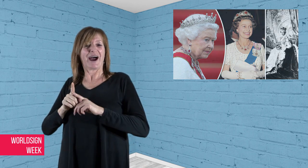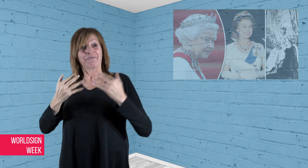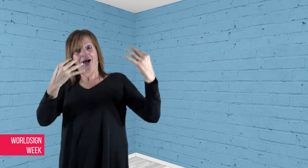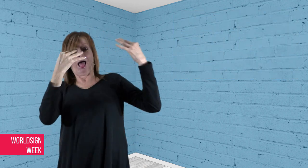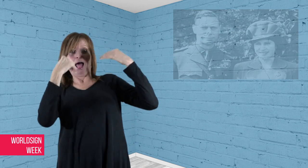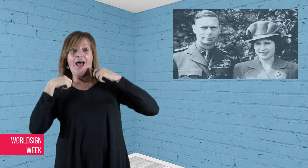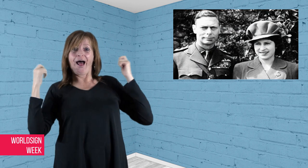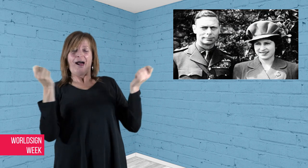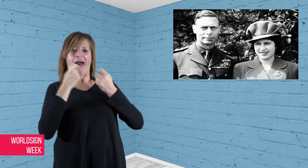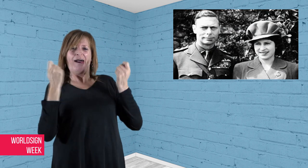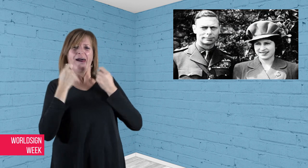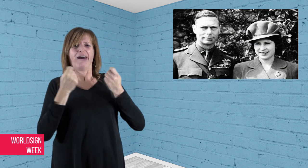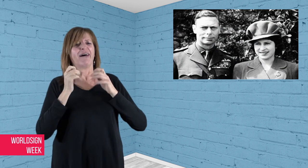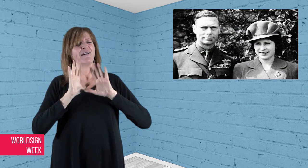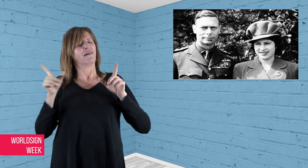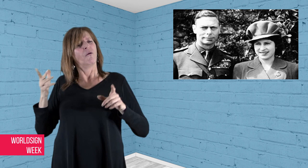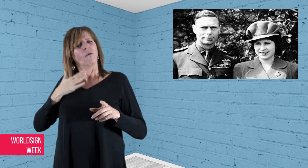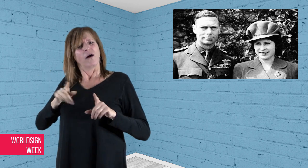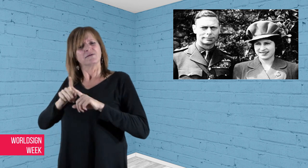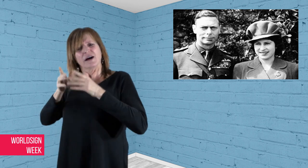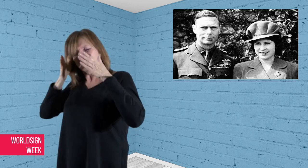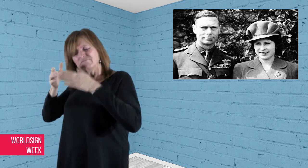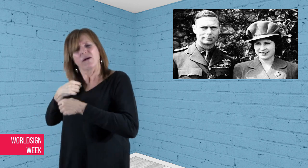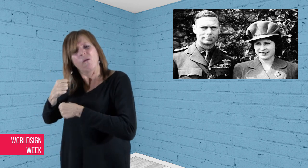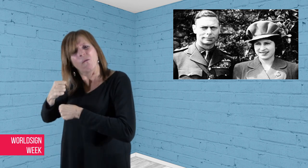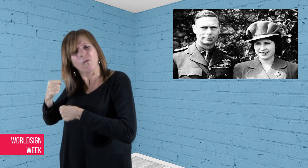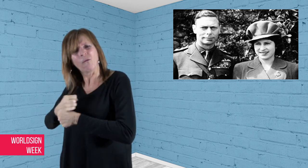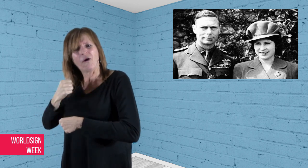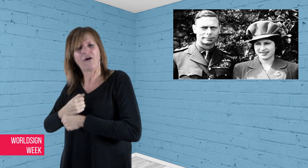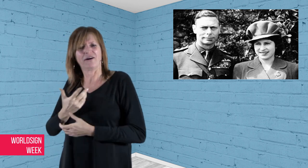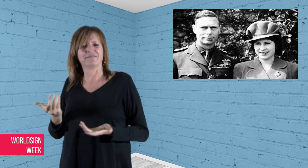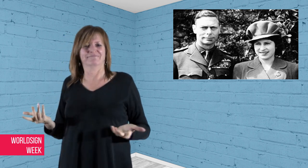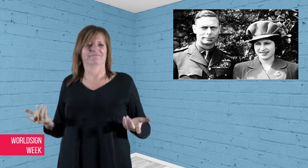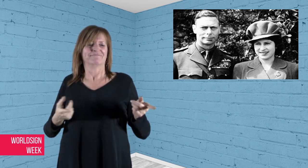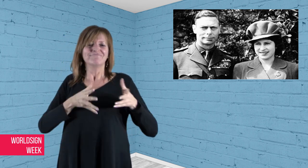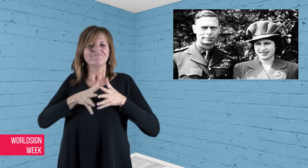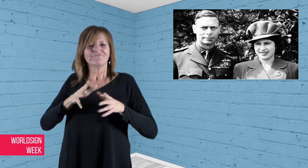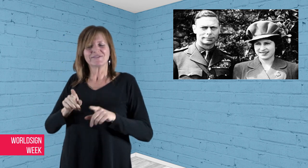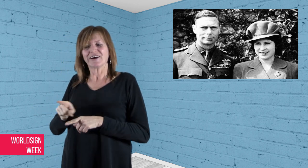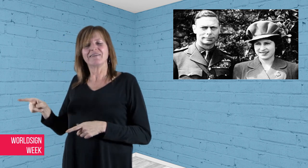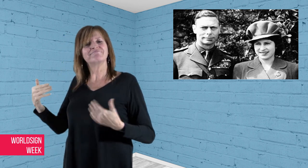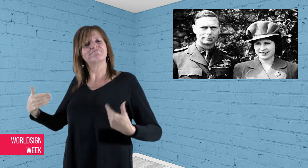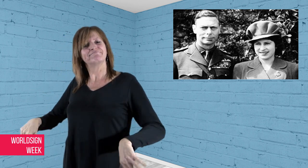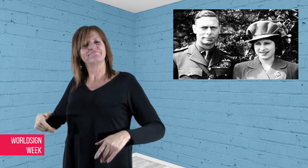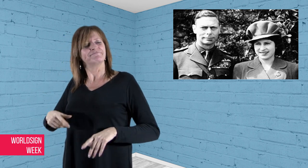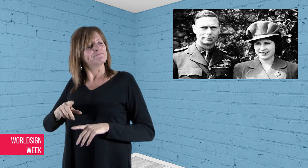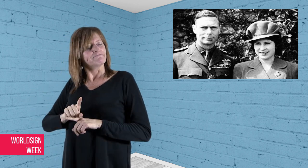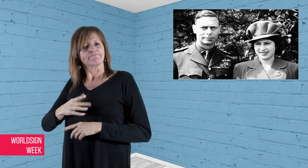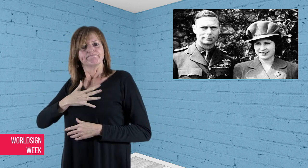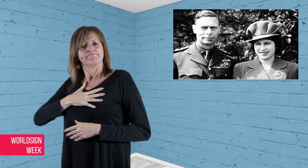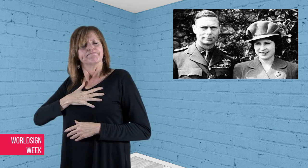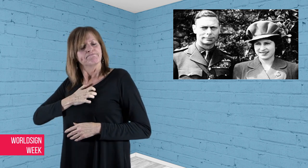said the Queen’s dislike for a special celebration and her insistence to just get back to work, was a “testament to her